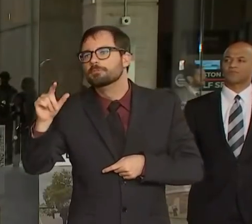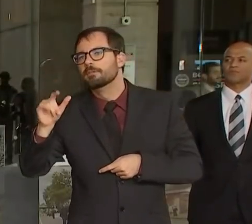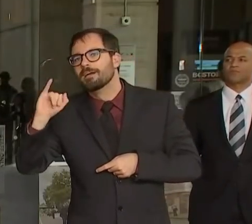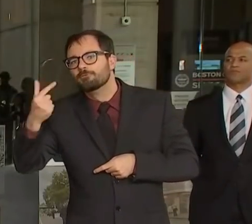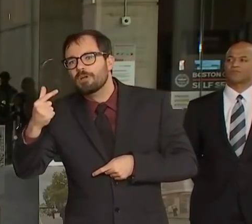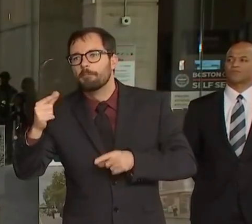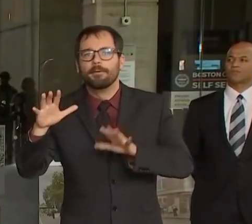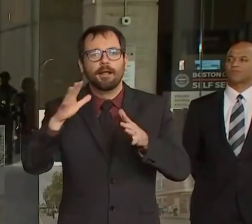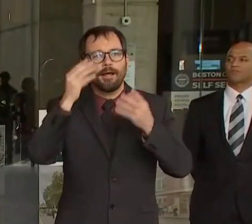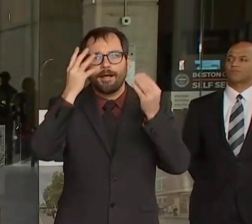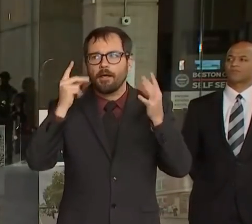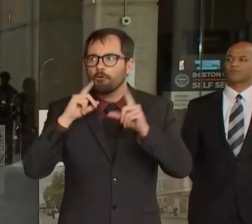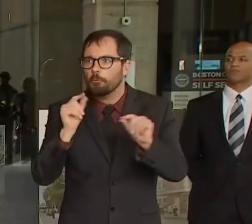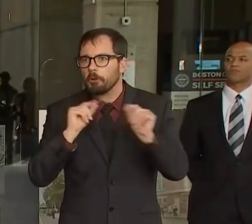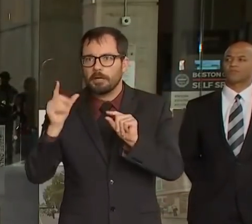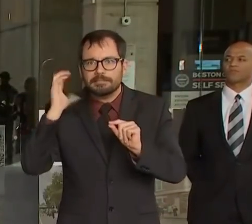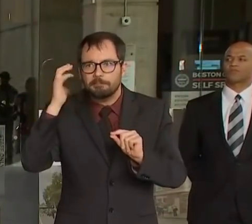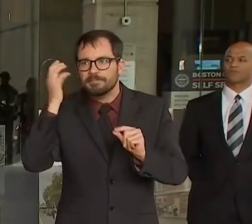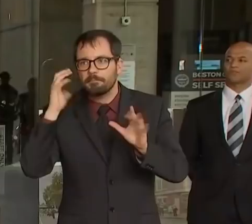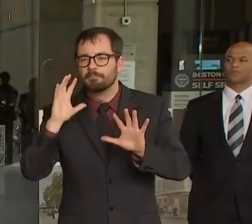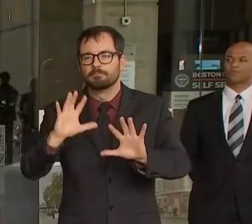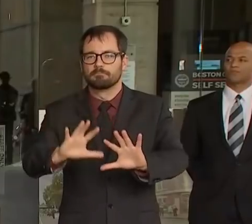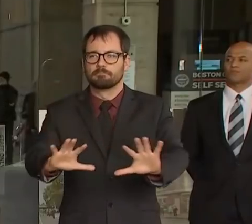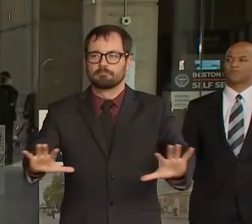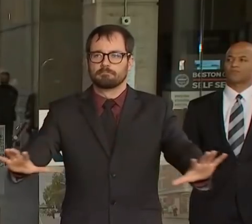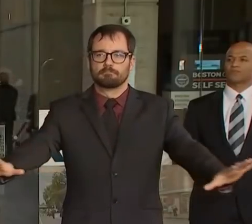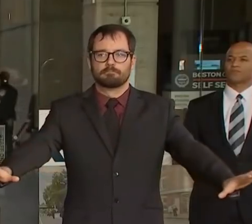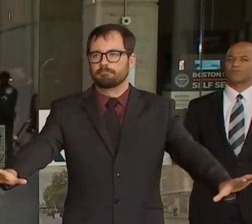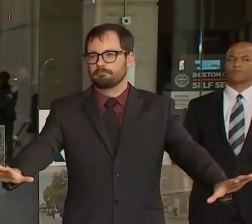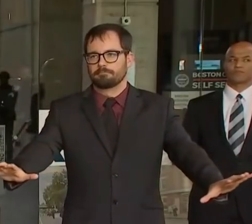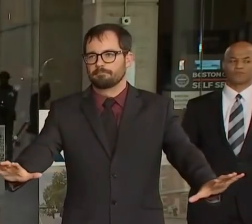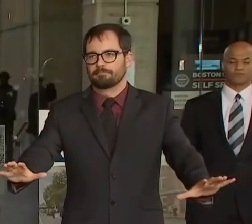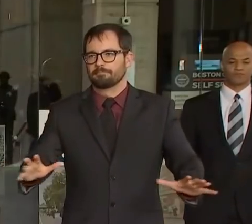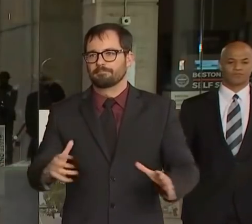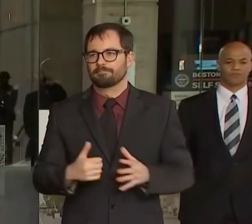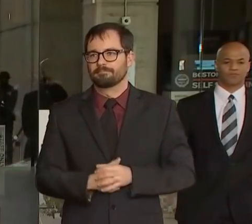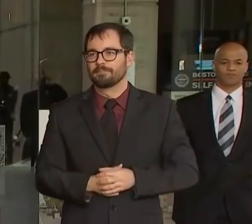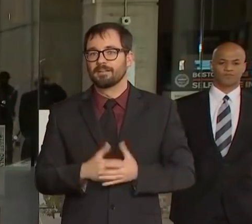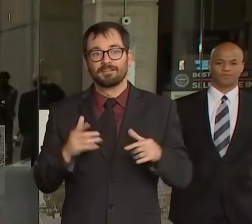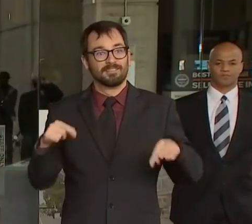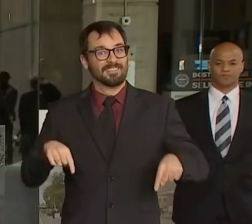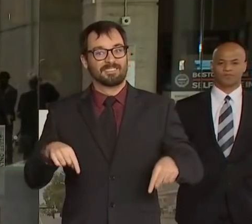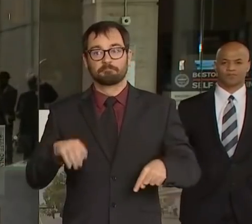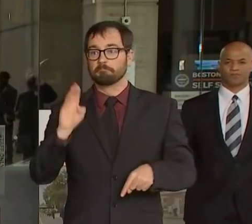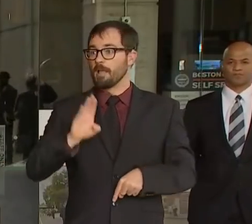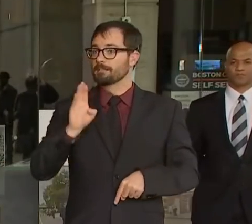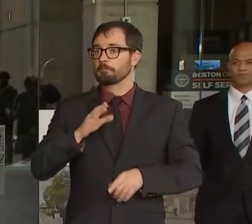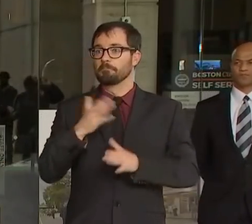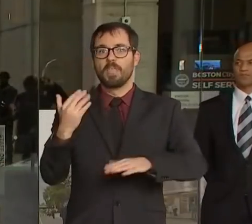SHUTDOWN OF MASSACHUSETTS. THE GOVERNOR SPOKE A COUPLE HOURS AGO AND WAS PRETTY CLEAR THAT THERE WAS NO SHUTDOWN HAPPENING IN MASSACHUSETTS AT